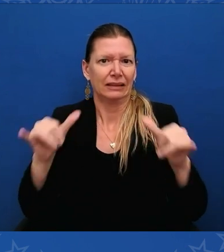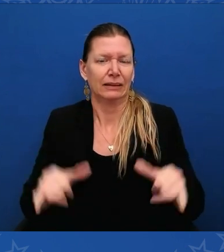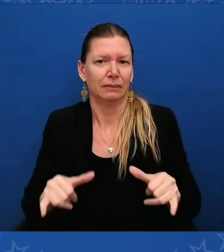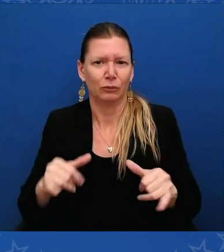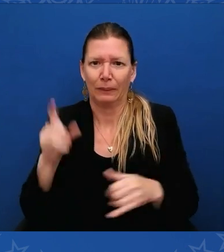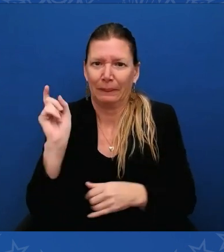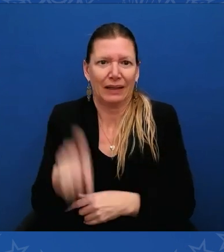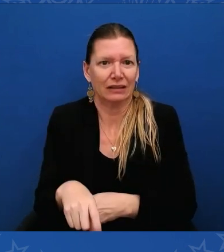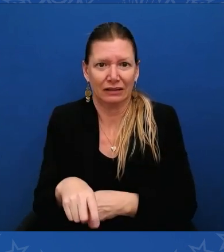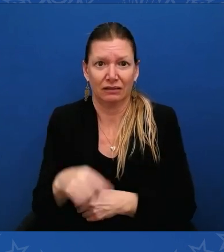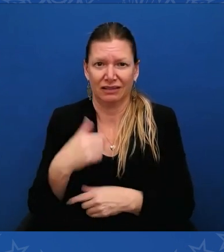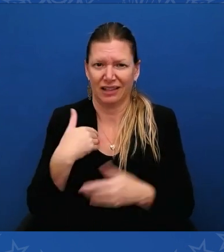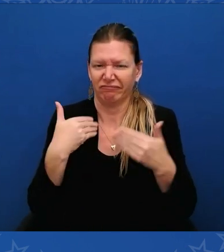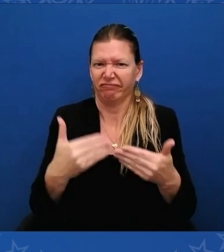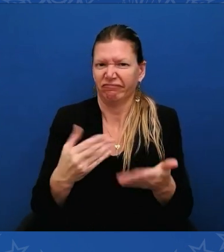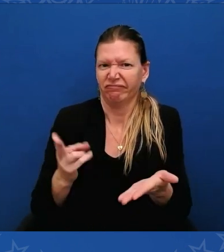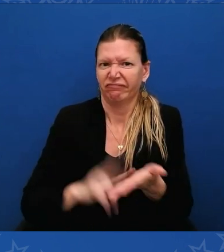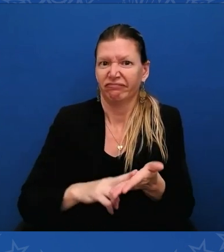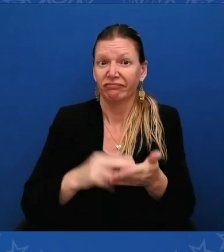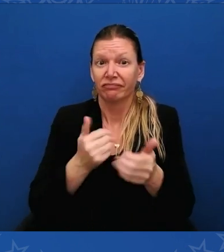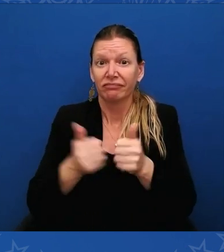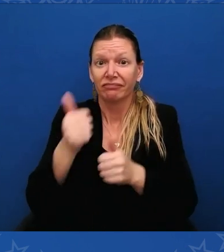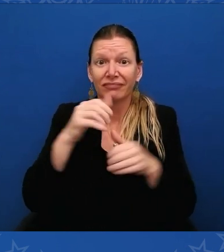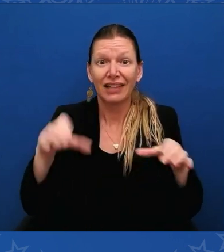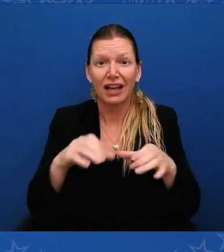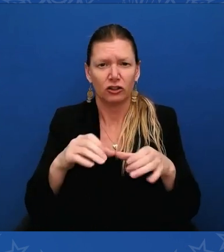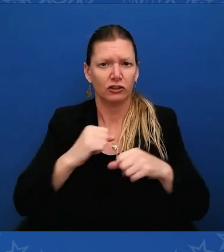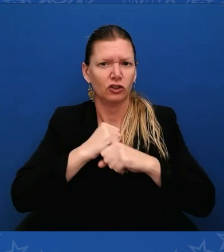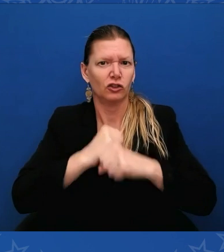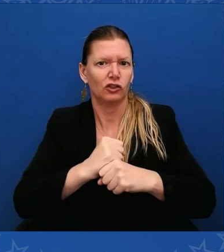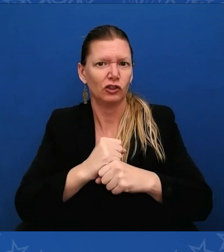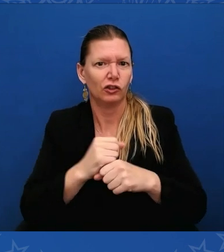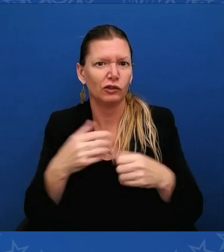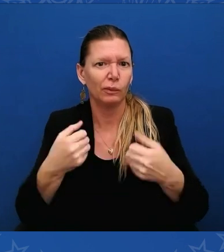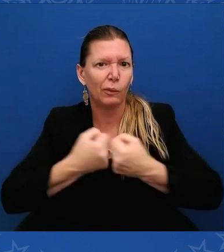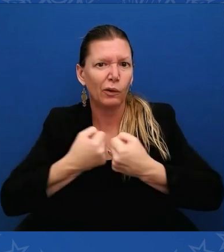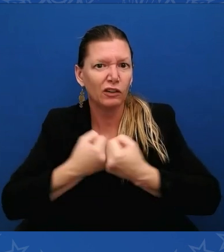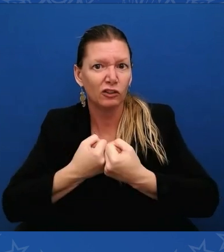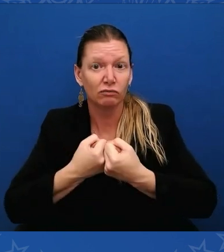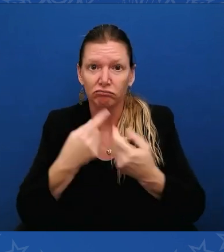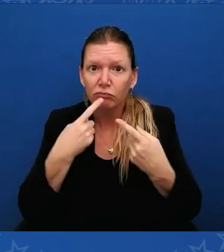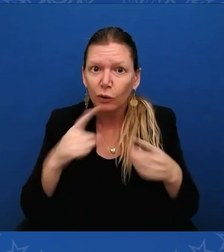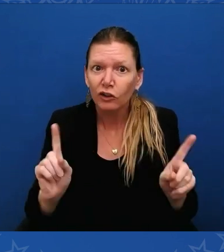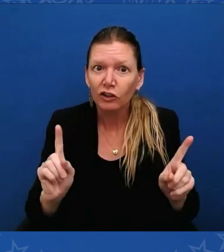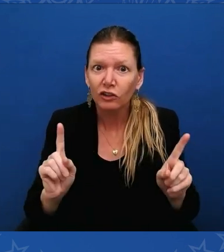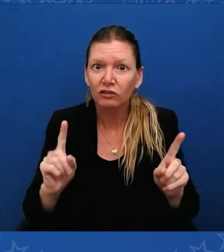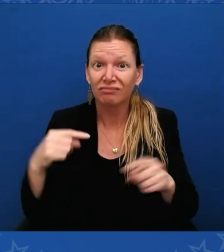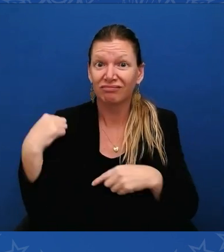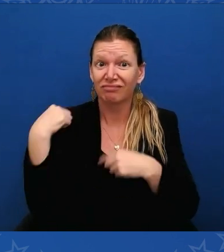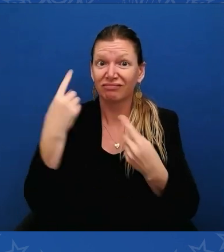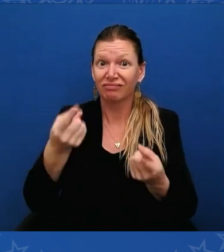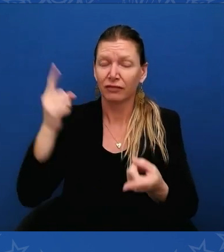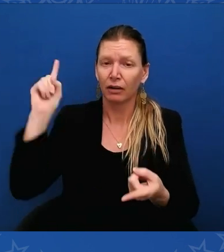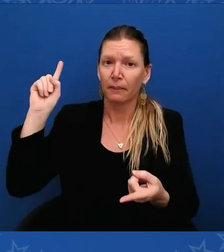Let me be clear: People can still receive asylum by making an appointment to arrive at a legal post of entry, and they are.